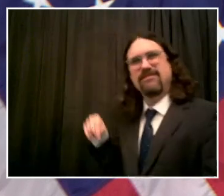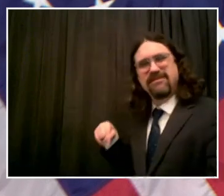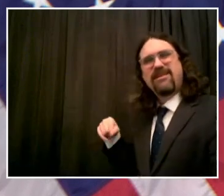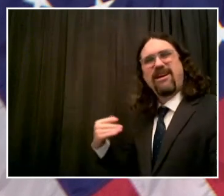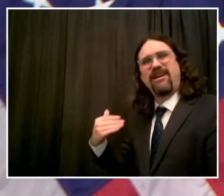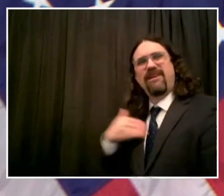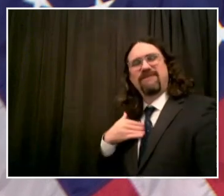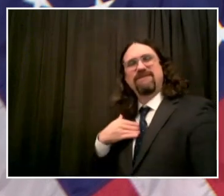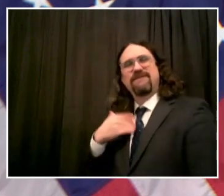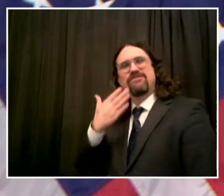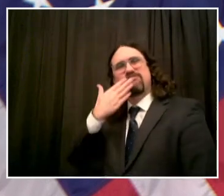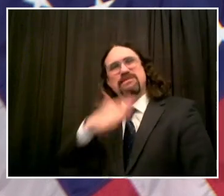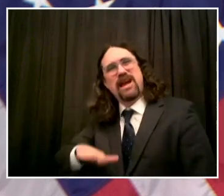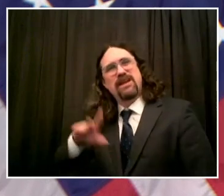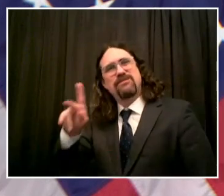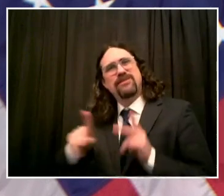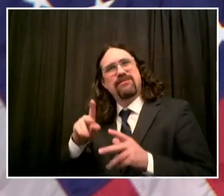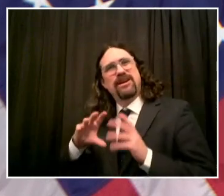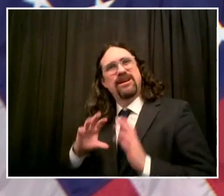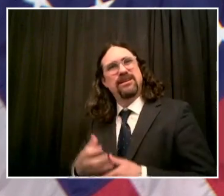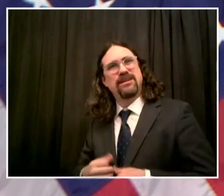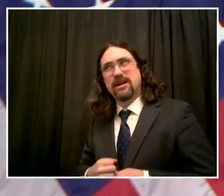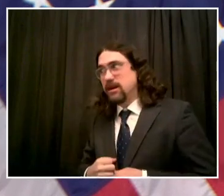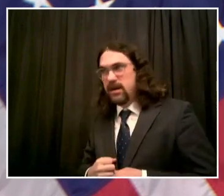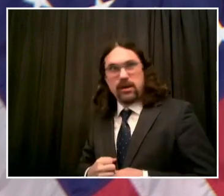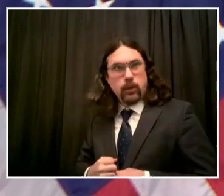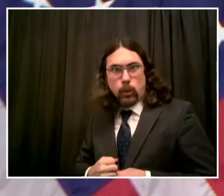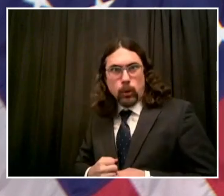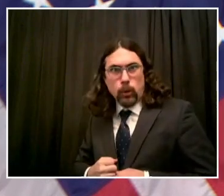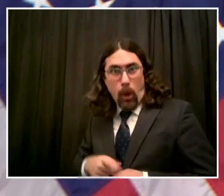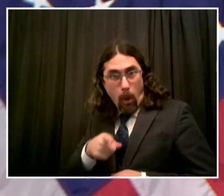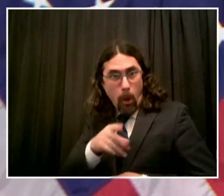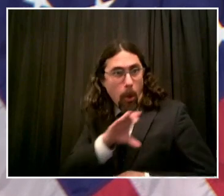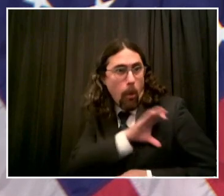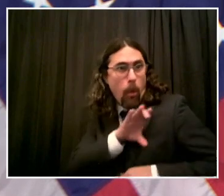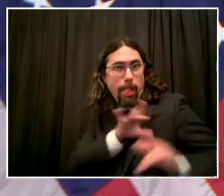OVER THE LAST TWO NIGHTS IN NEW YORK CITY FOR THE MOST PART.